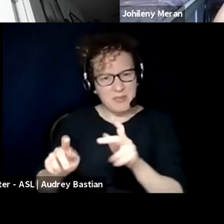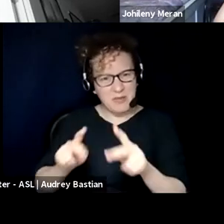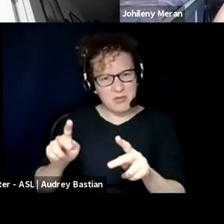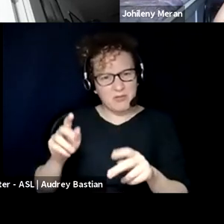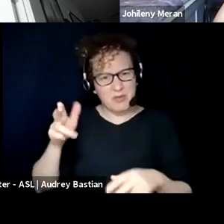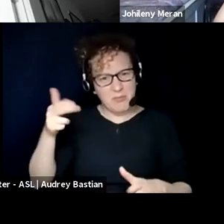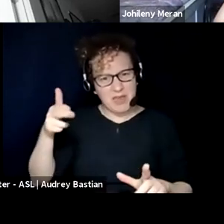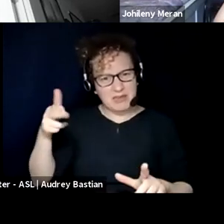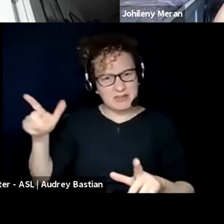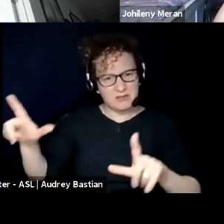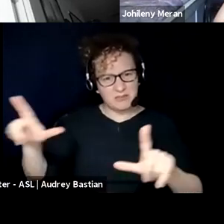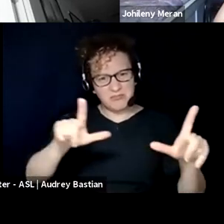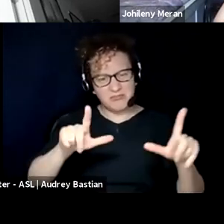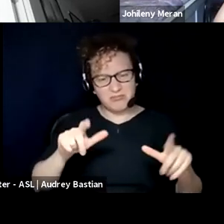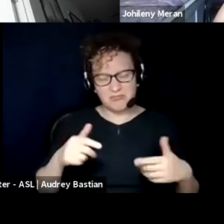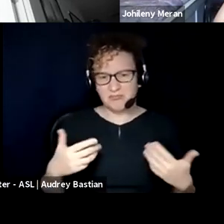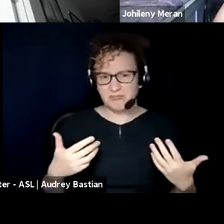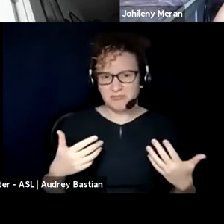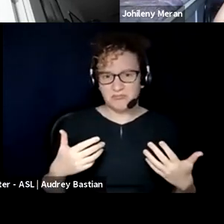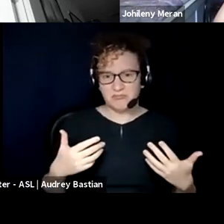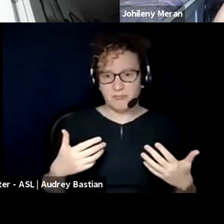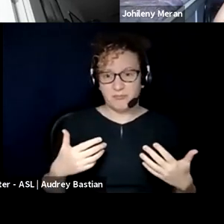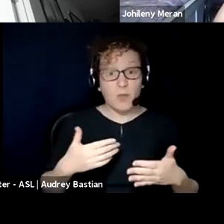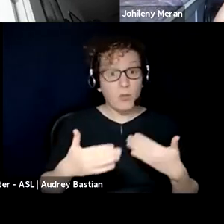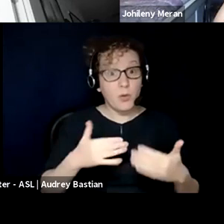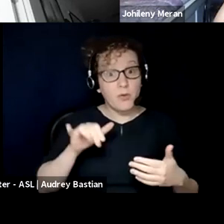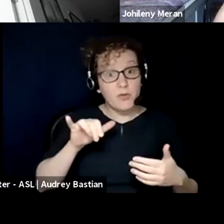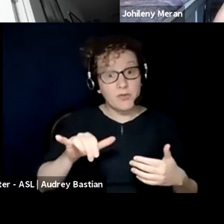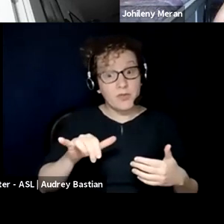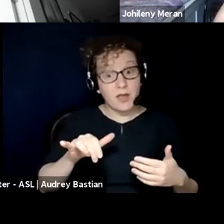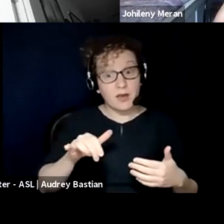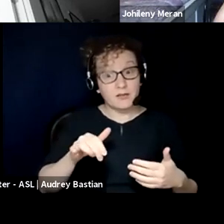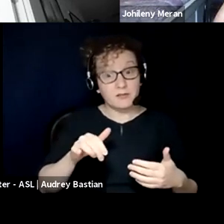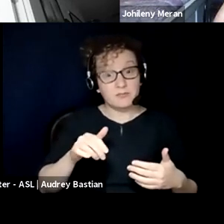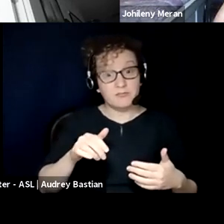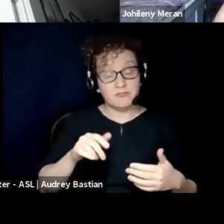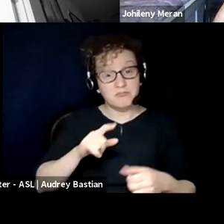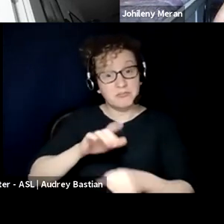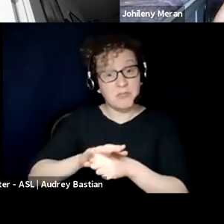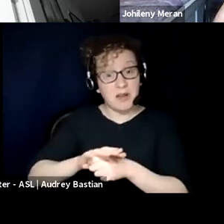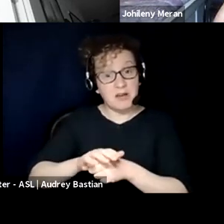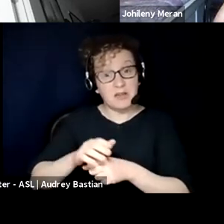I think although that education was nice, I wish I had the option not to participate.